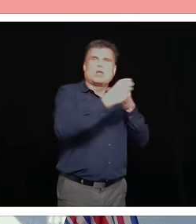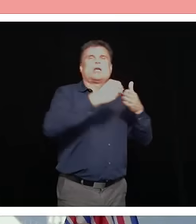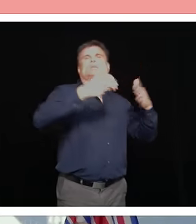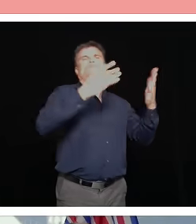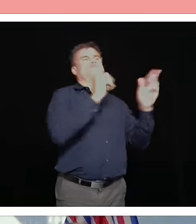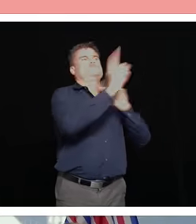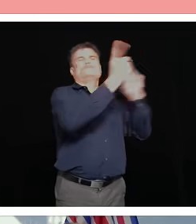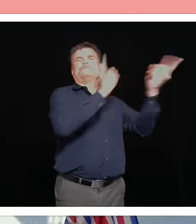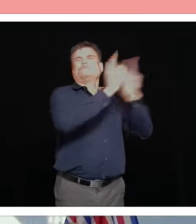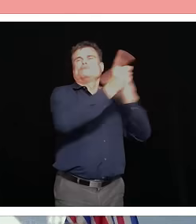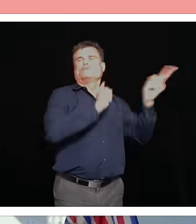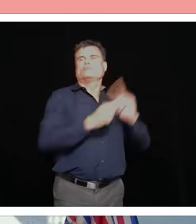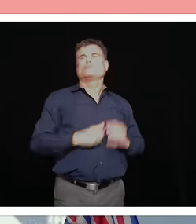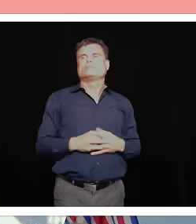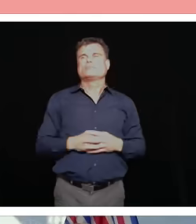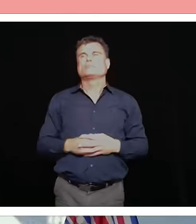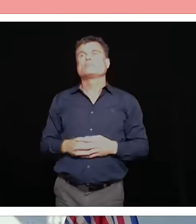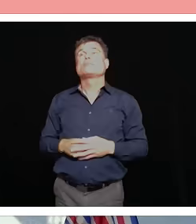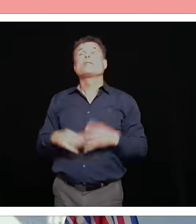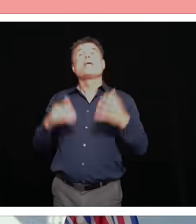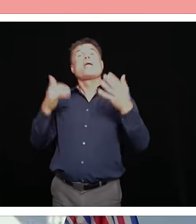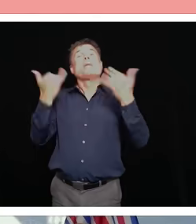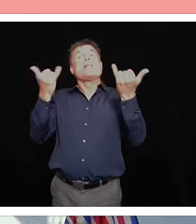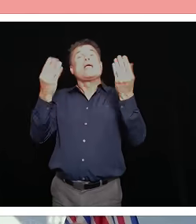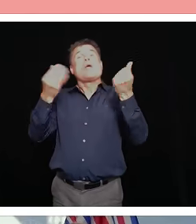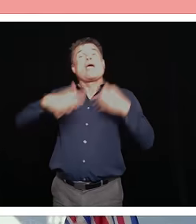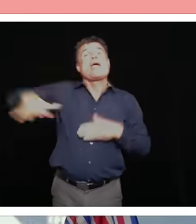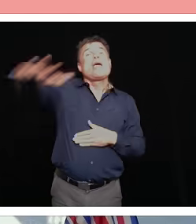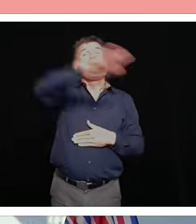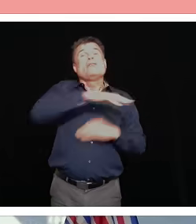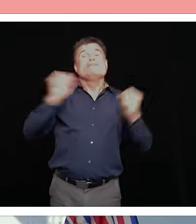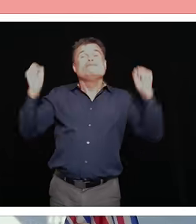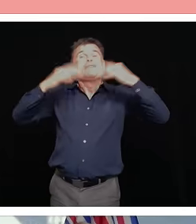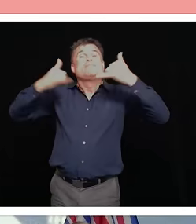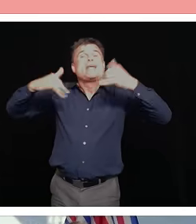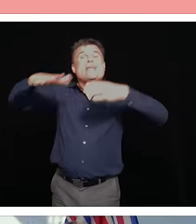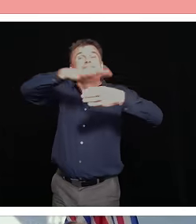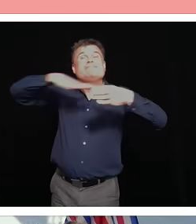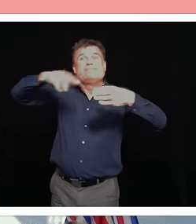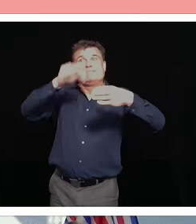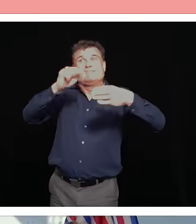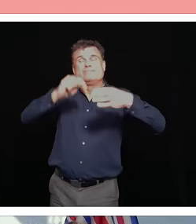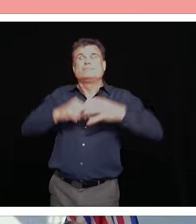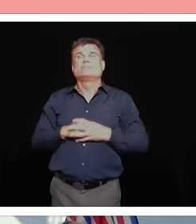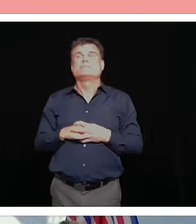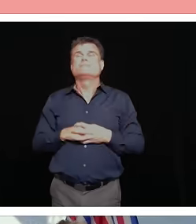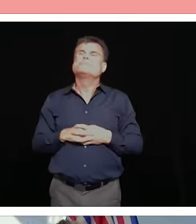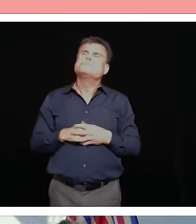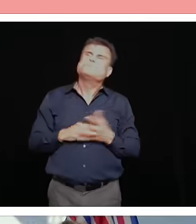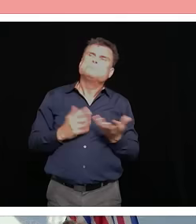Wrap that precipice if you will where we need to take the actions to ensure that we can move